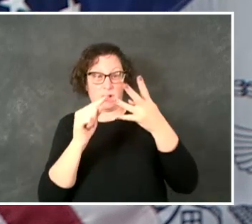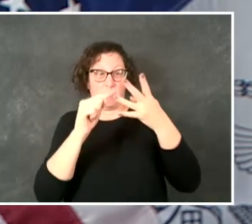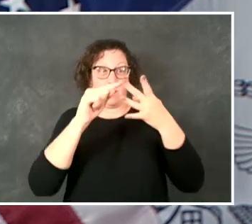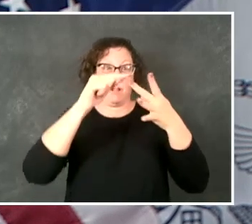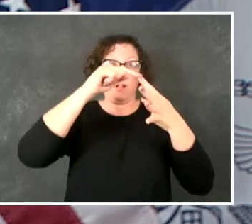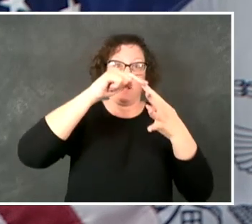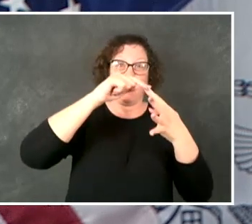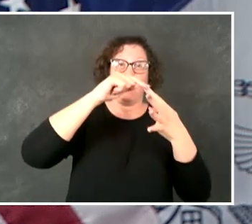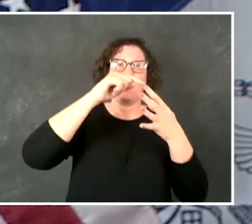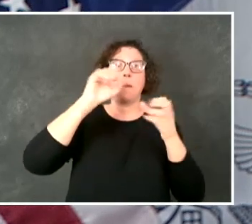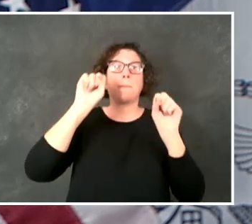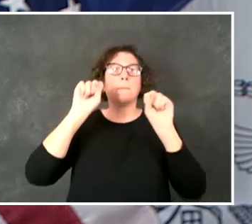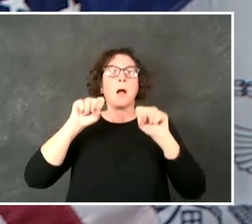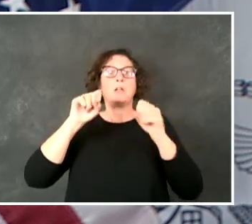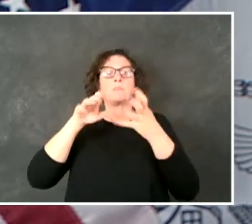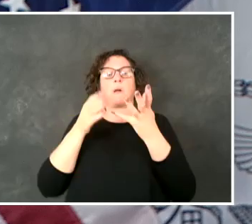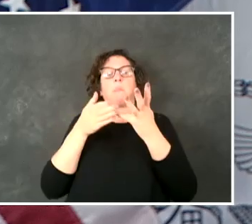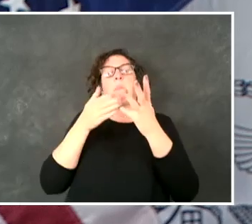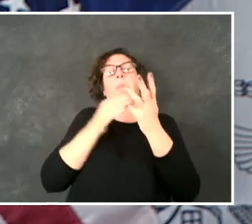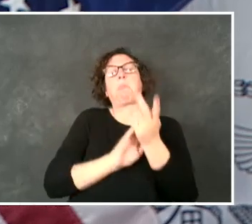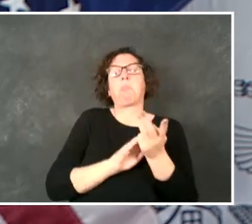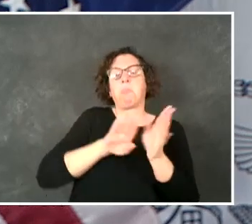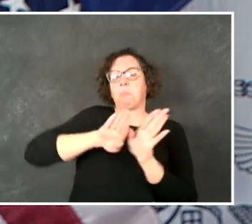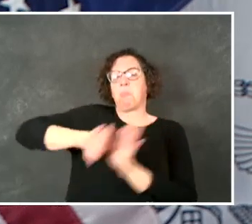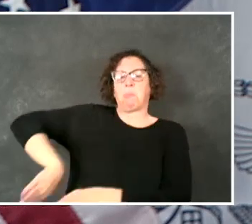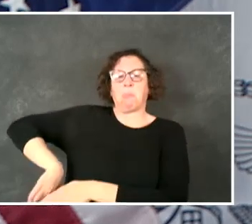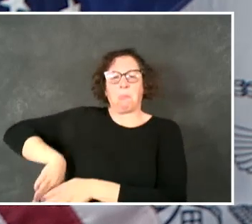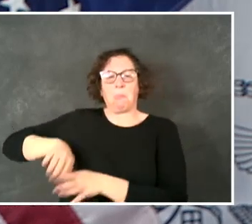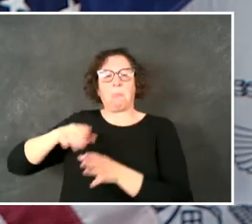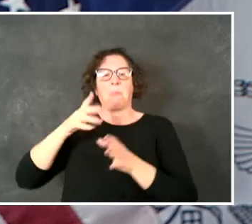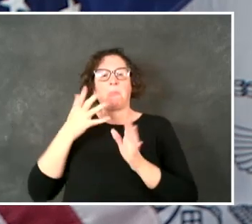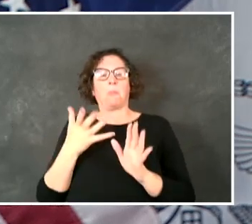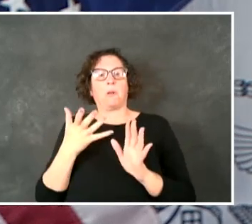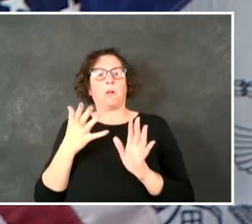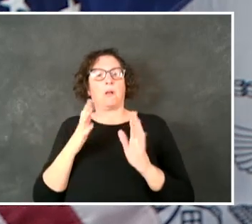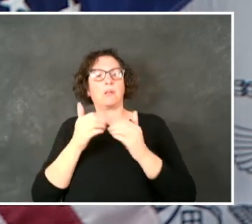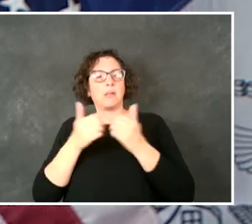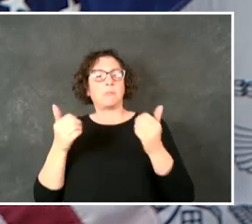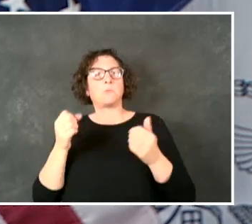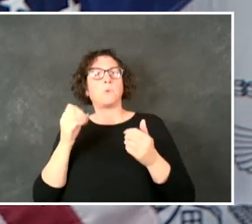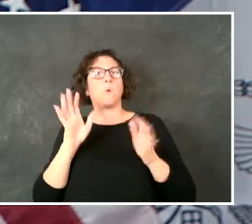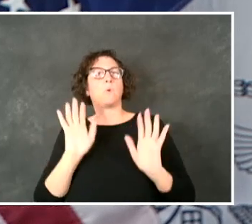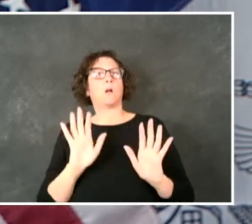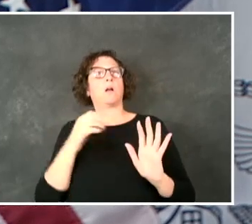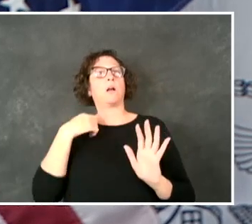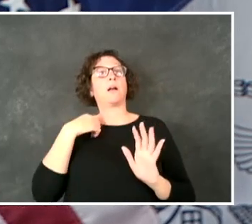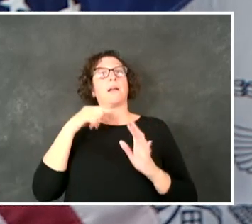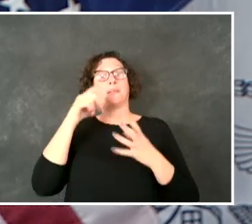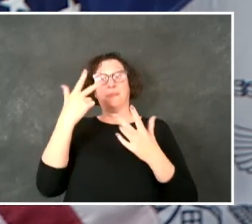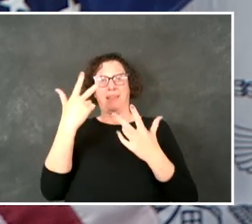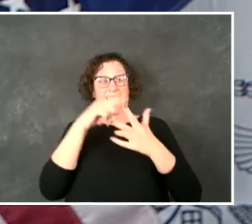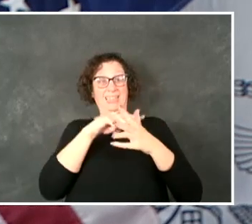SO FAR HAWT WE HAVE BEEN SEEING TRACKS WITH WHATst BEEN HAPPENINCHG G IS WE ARE GETTING